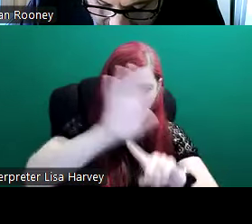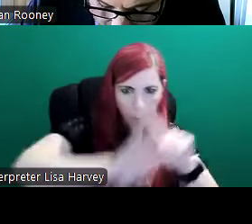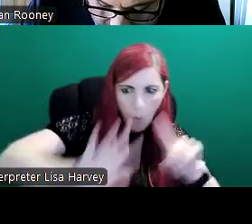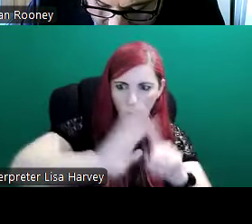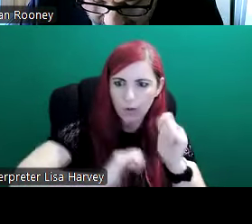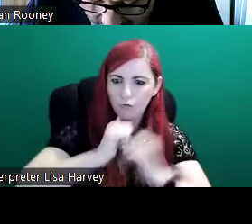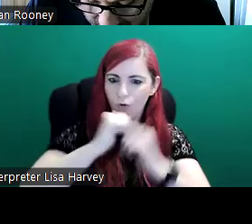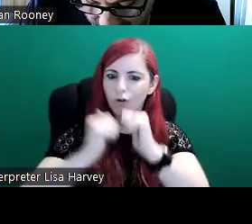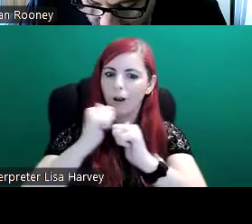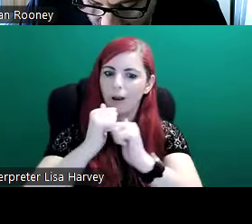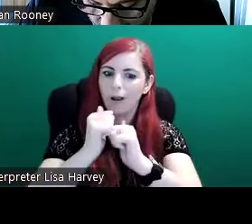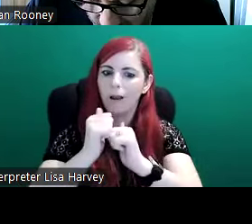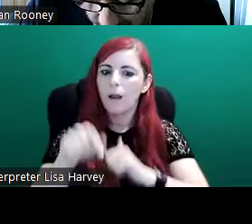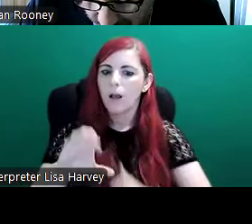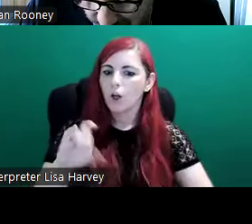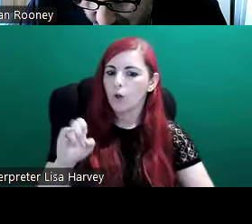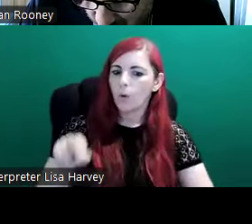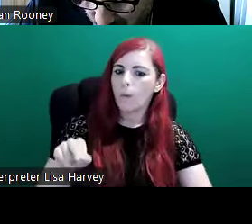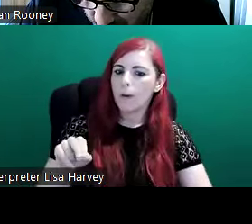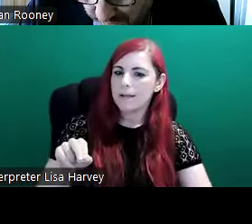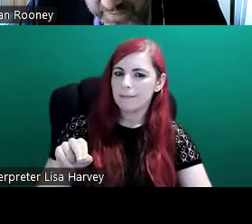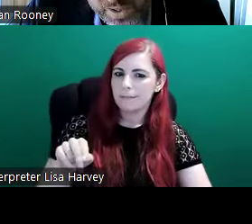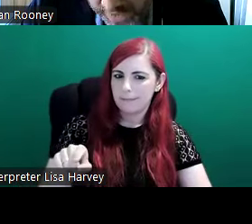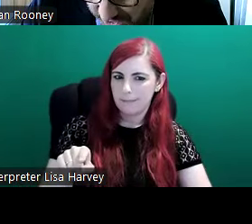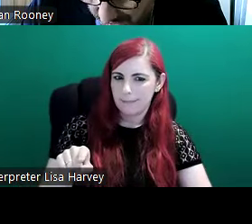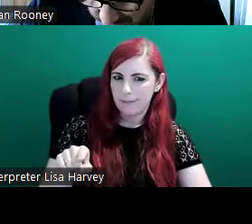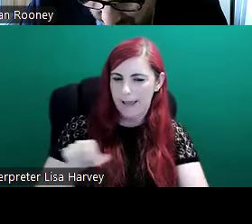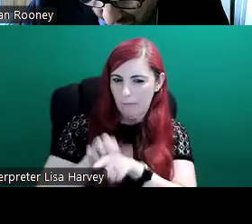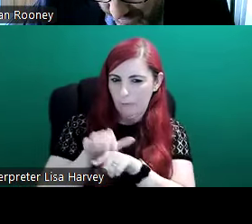cubist accents were complemented in the work of both Hone and Jellett by other